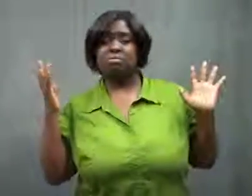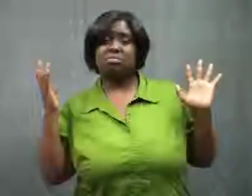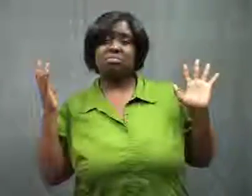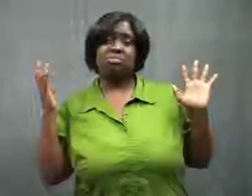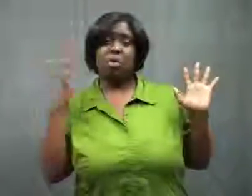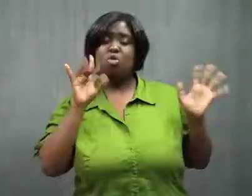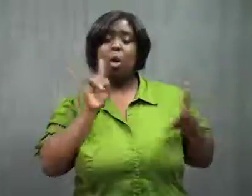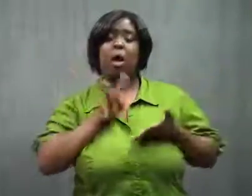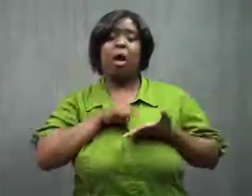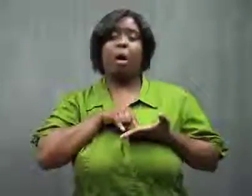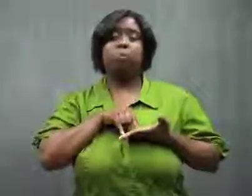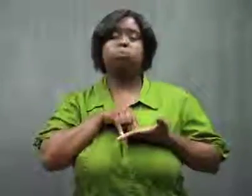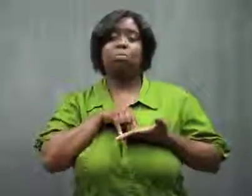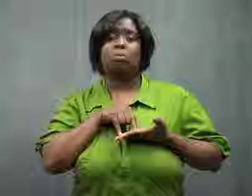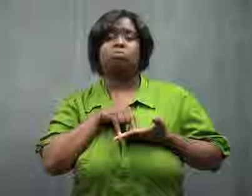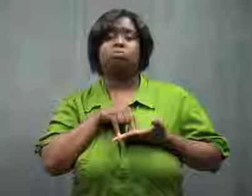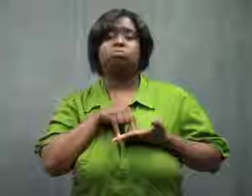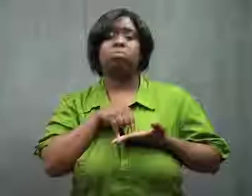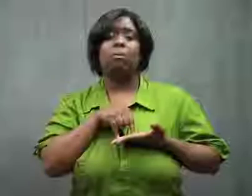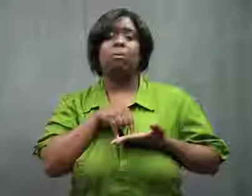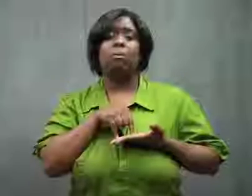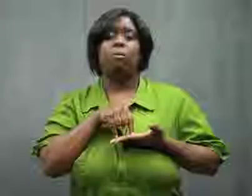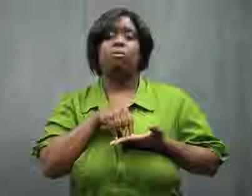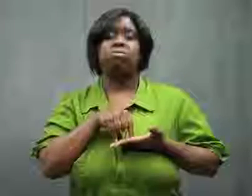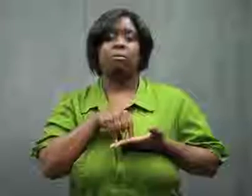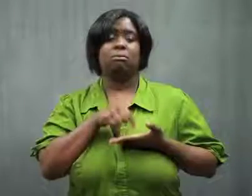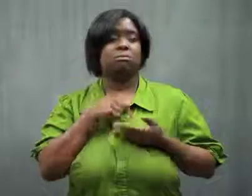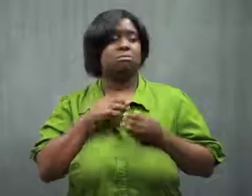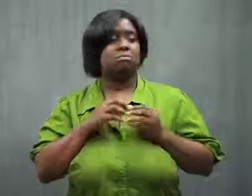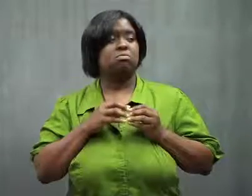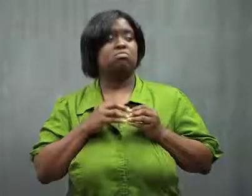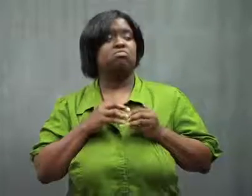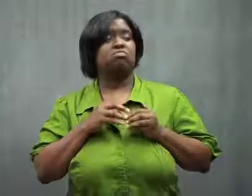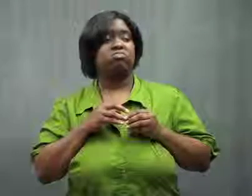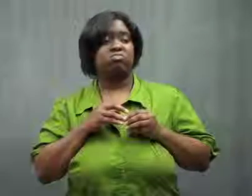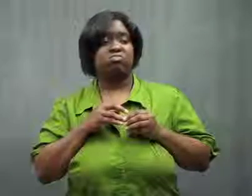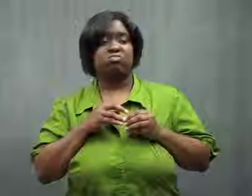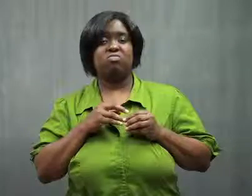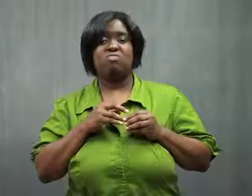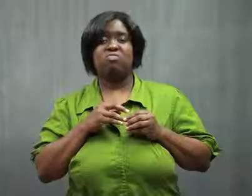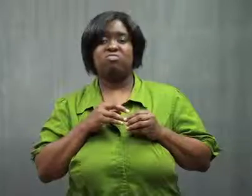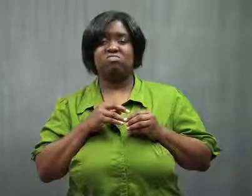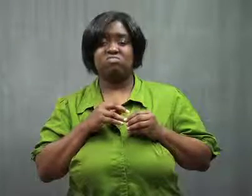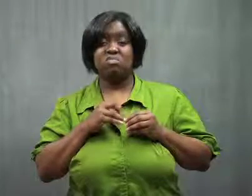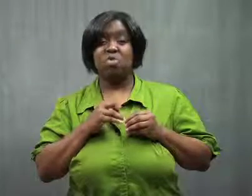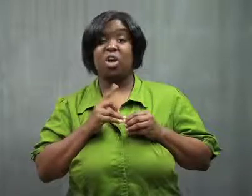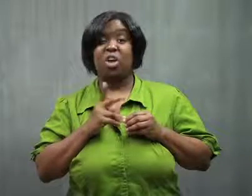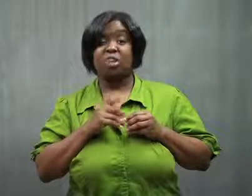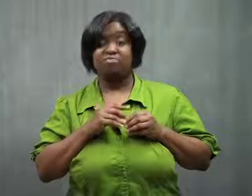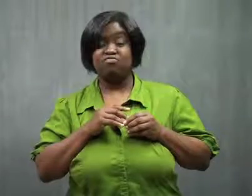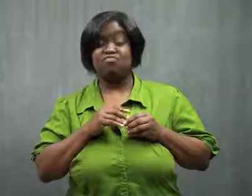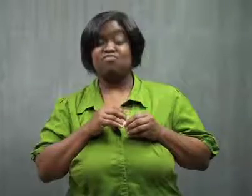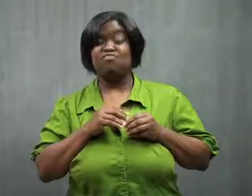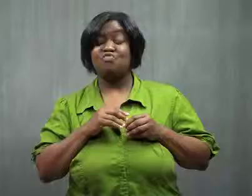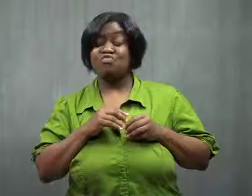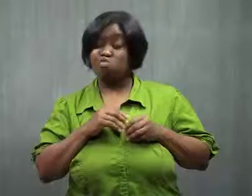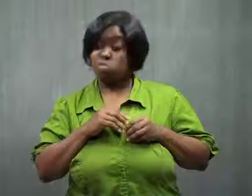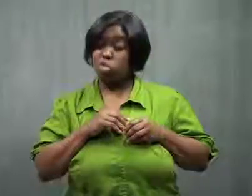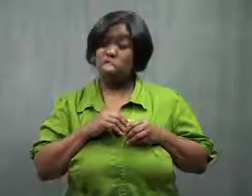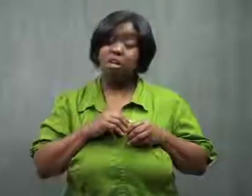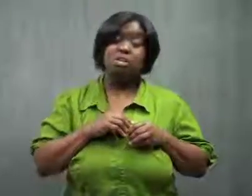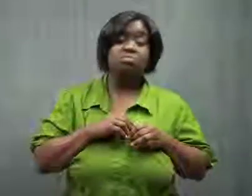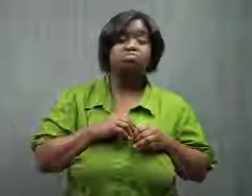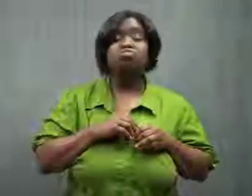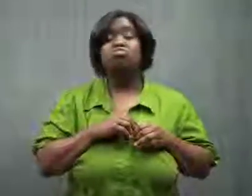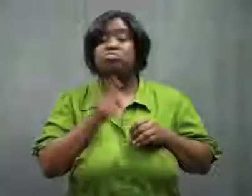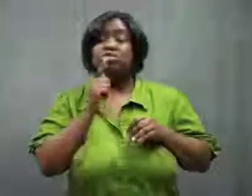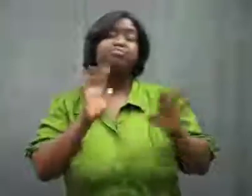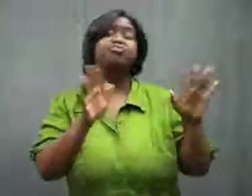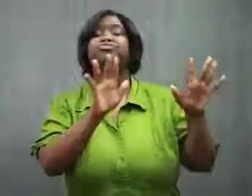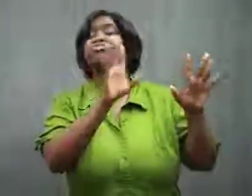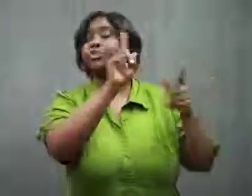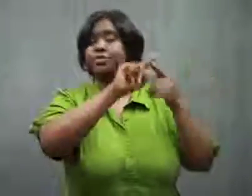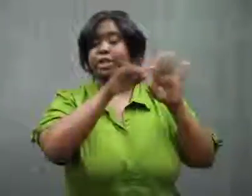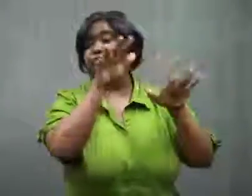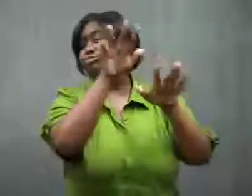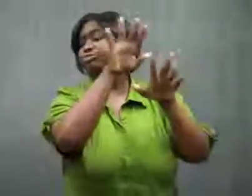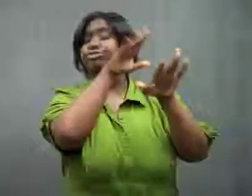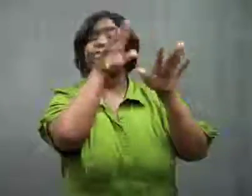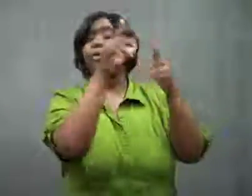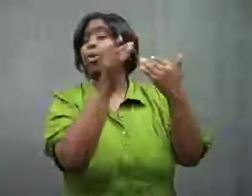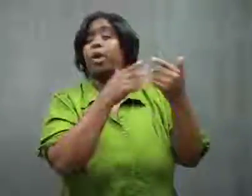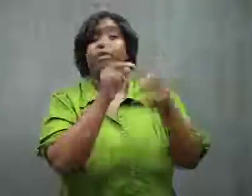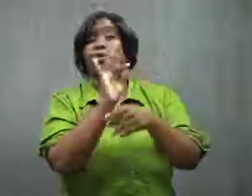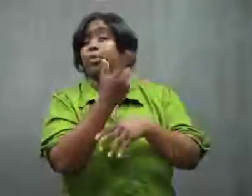She would say it was because I was so tubby.